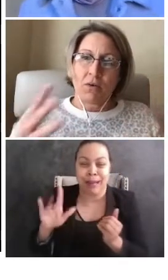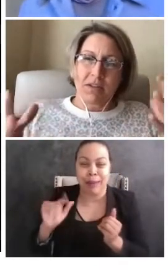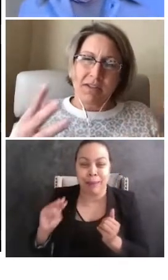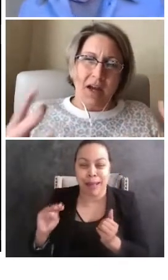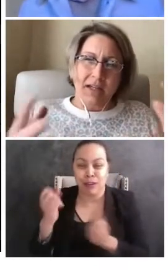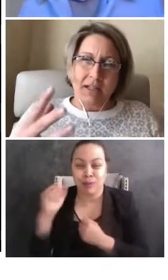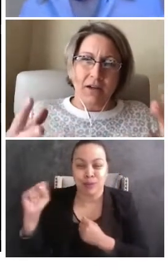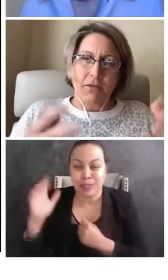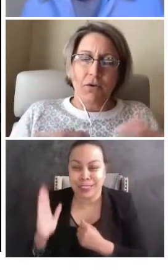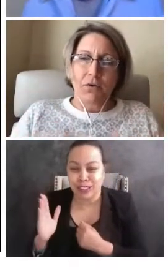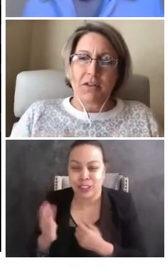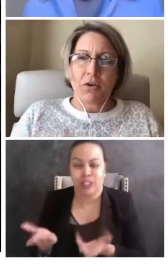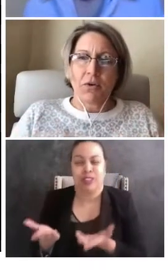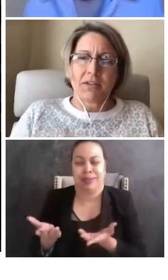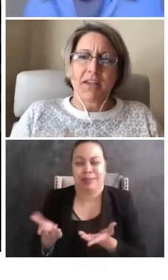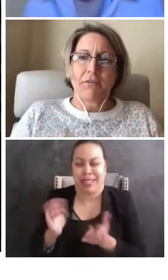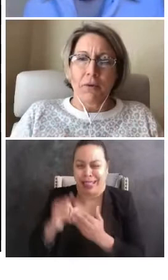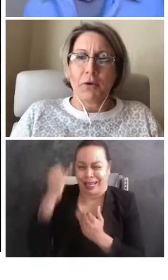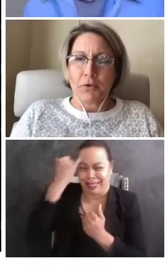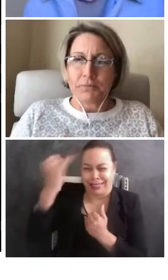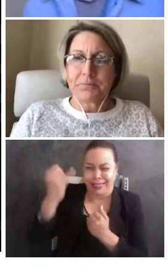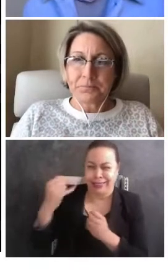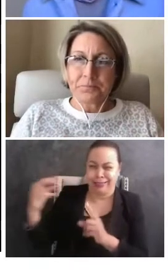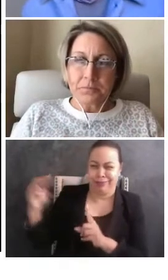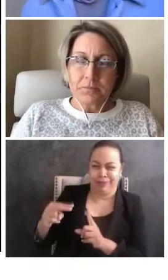So this idea of who is safe from whom?